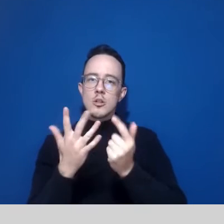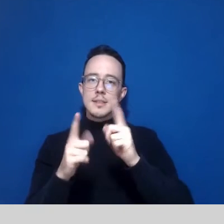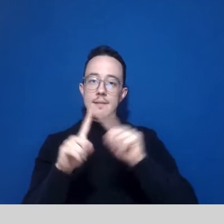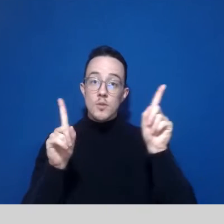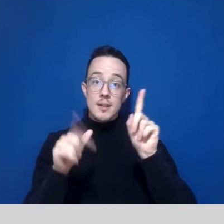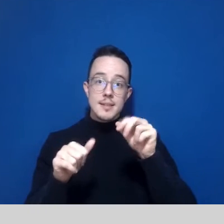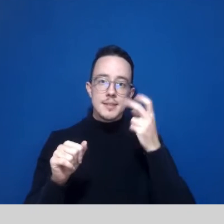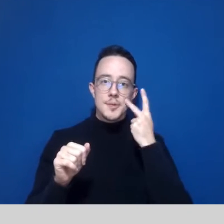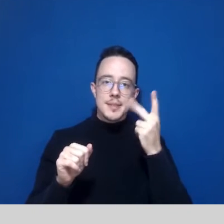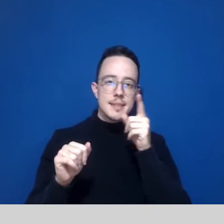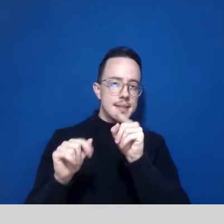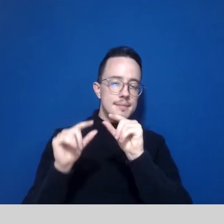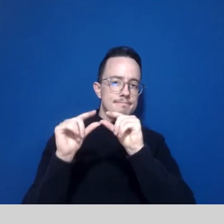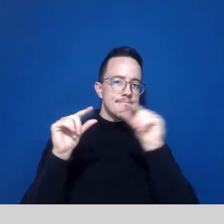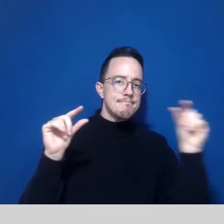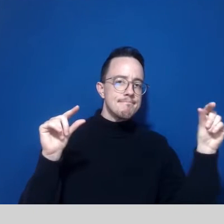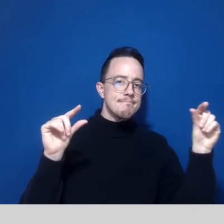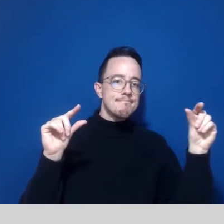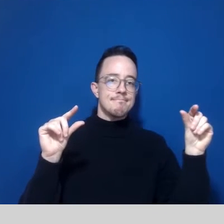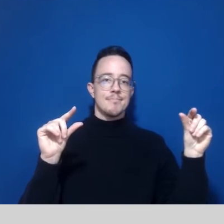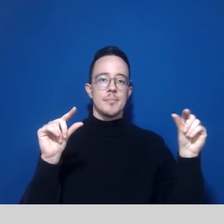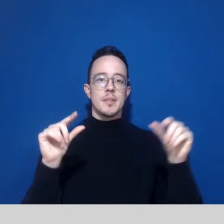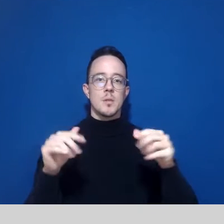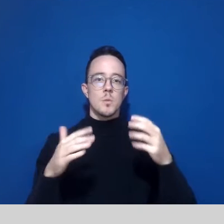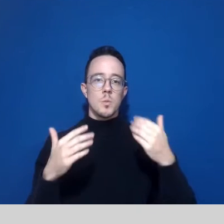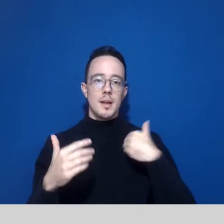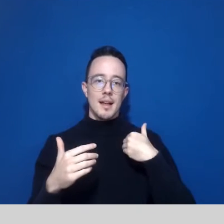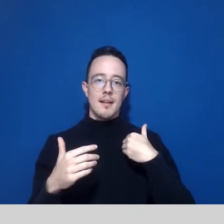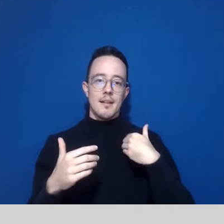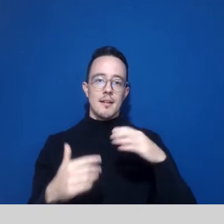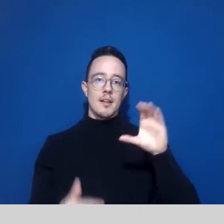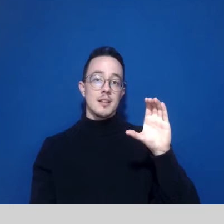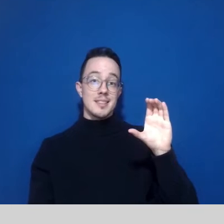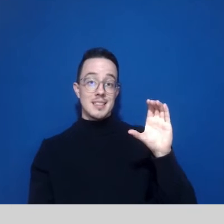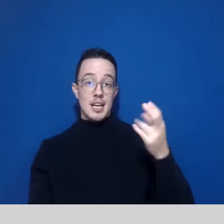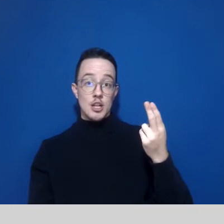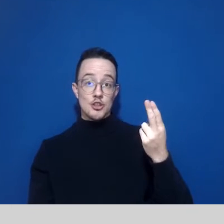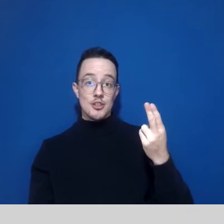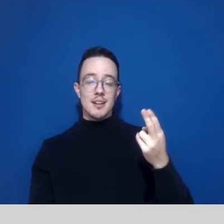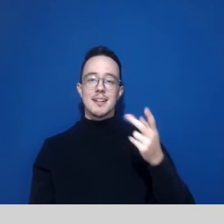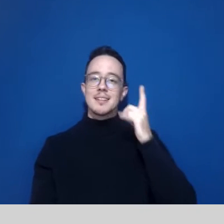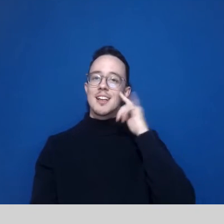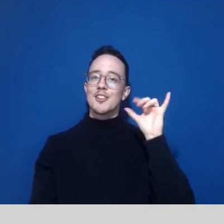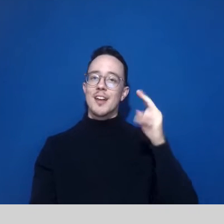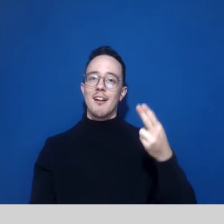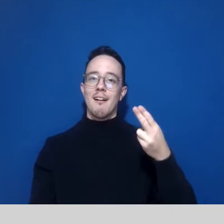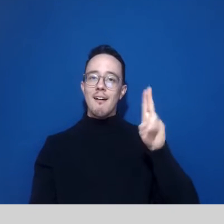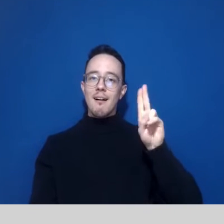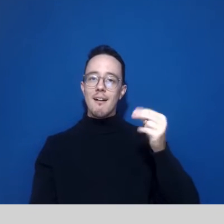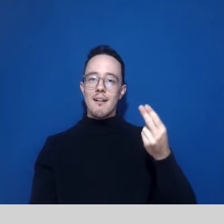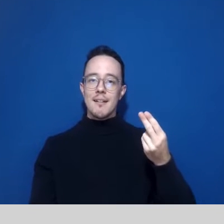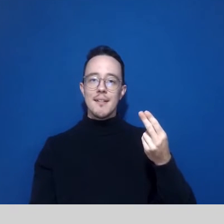We put them directly after the letters, without carrots. And we have something like C H, which is the sound chá,